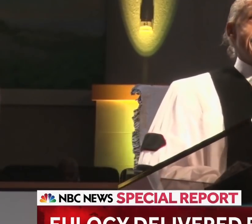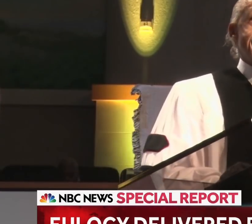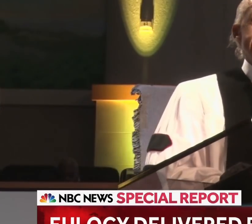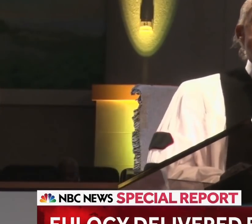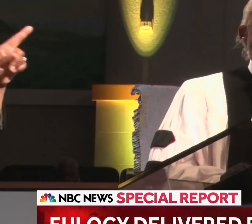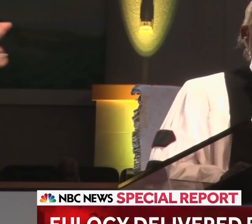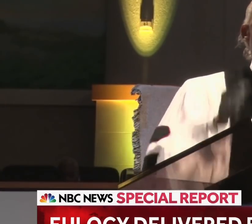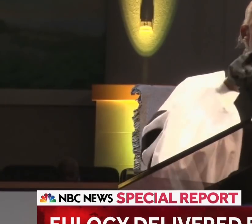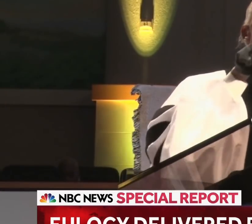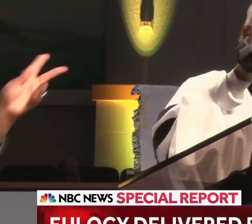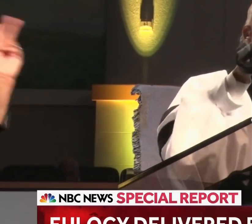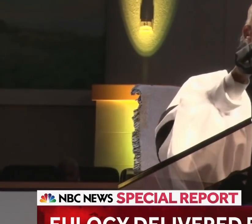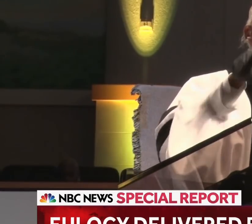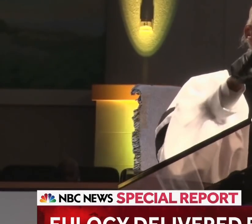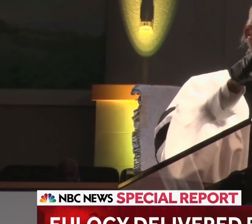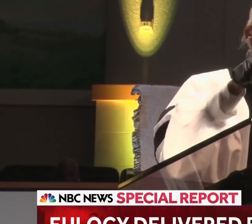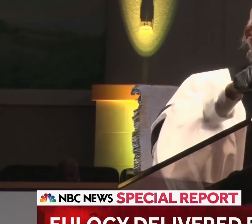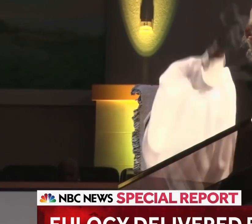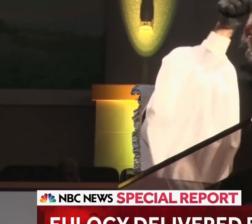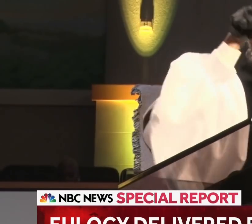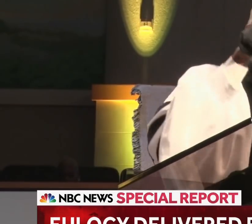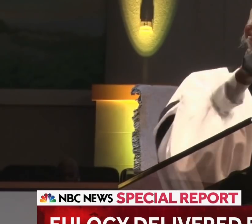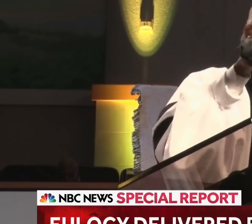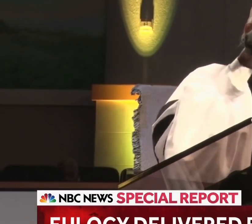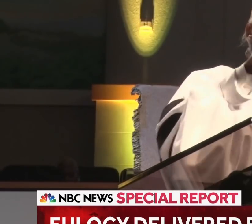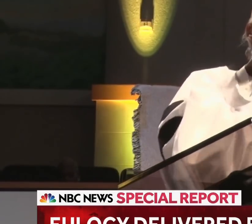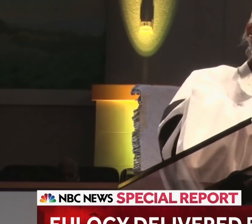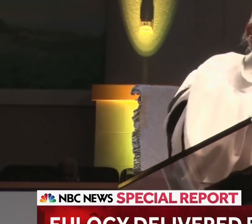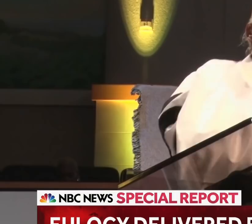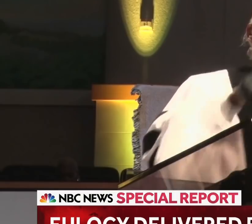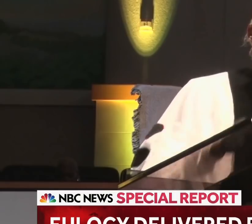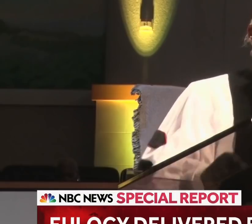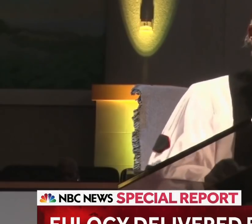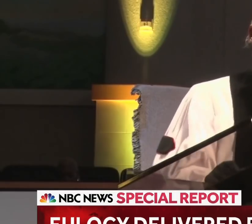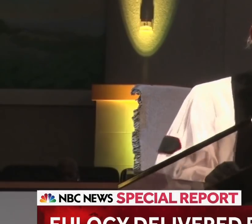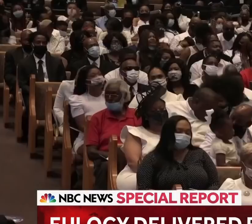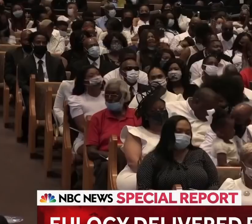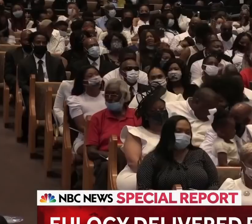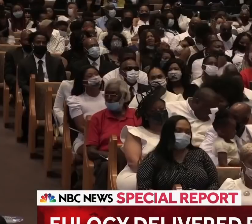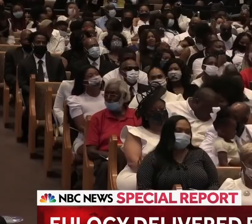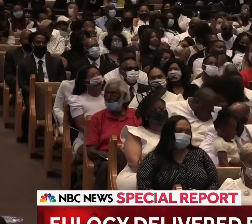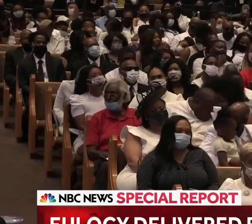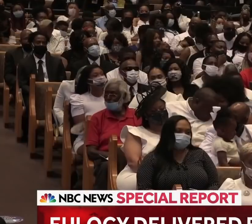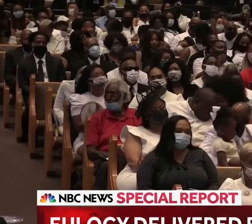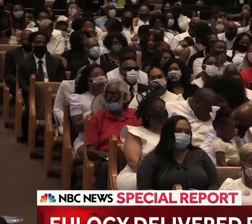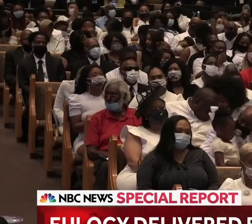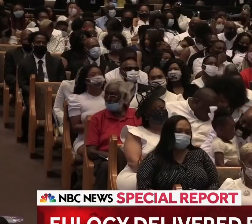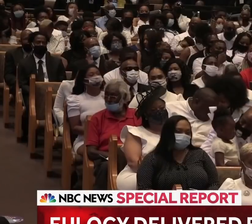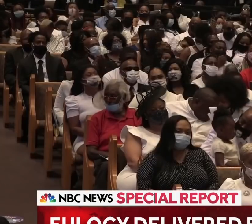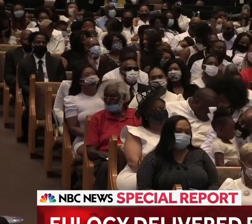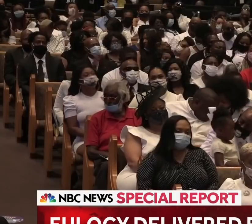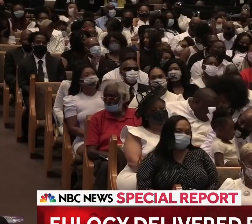AND IF YOU BREAK THE LAW, YOU OUGHT TO BE EXPECTED TO PAY AN